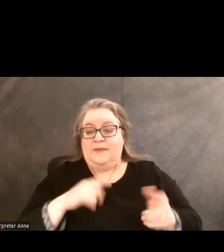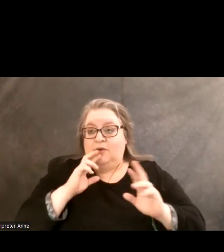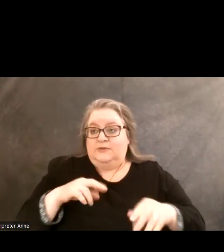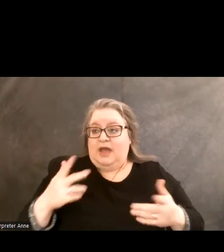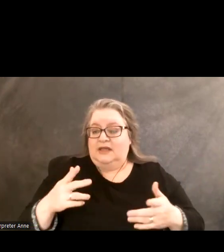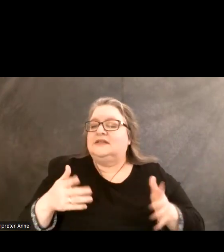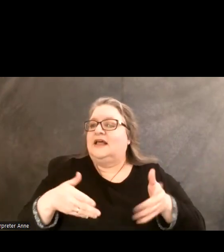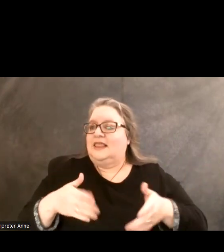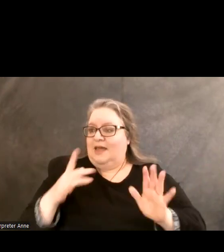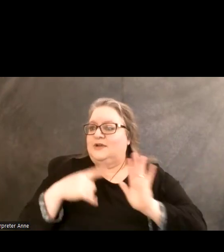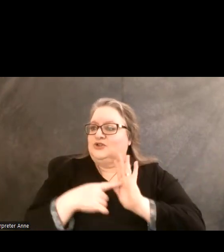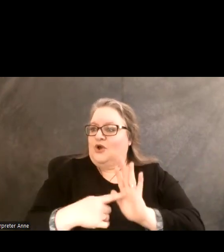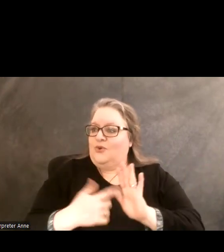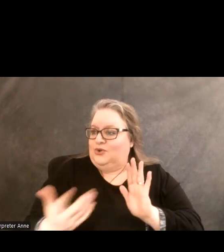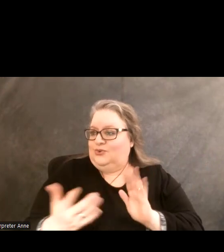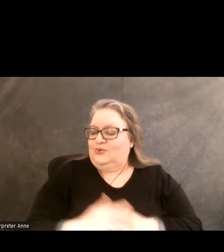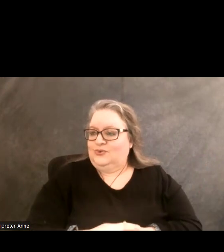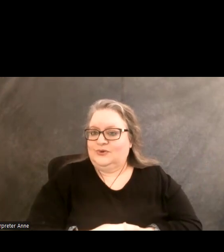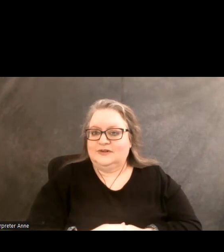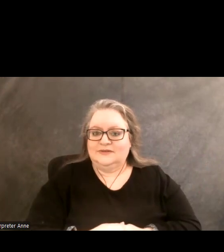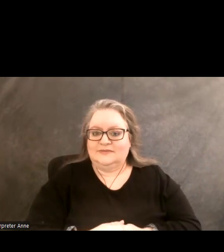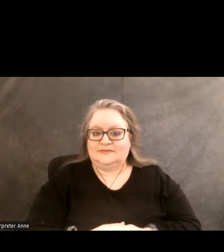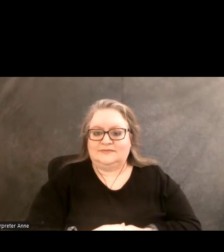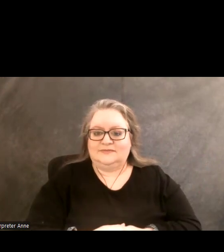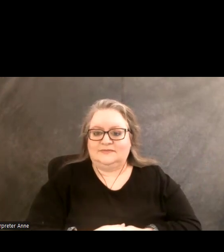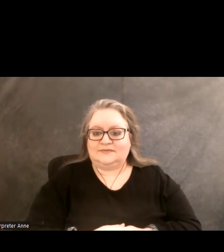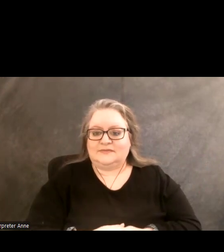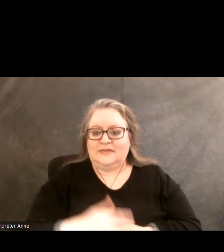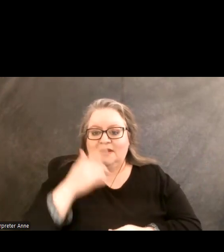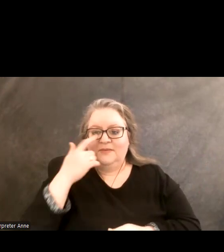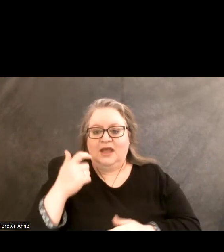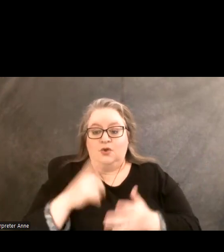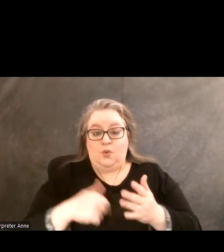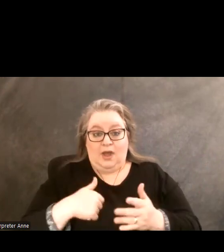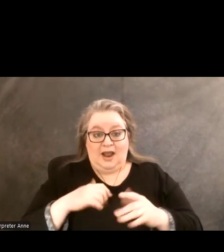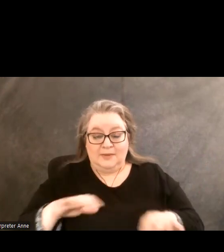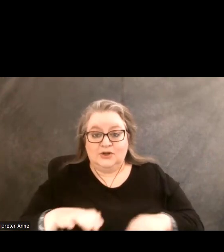me show you. Because what I'm going to be doing for my